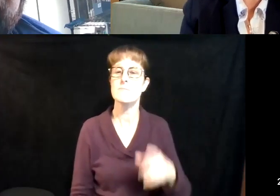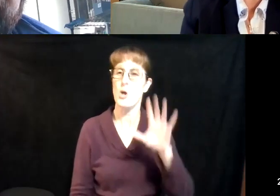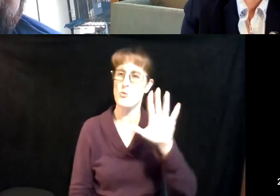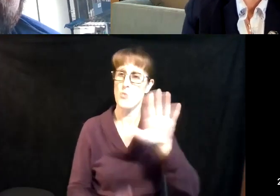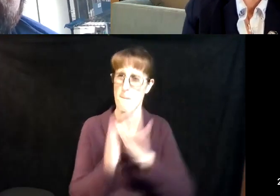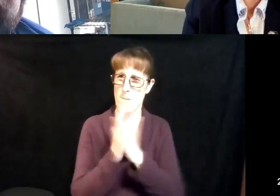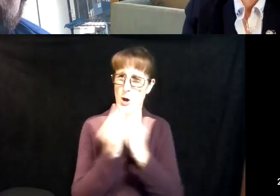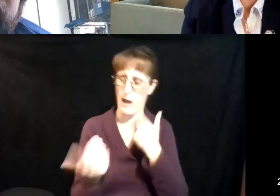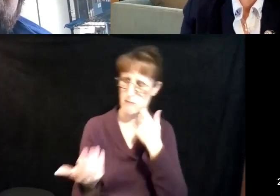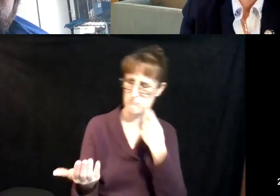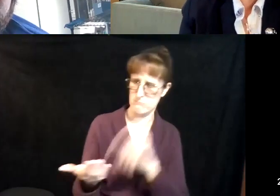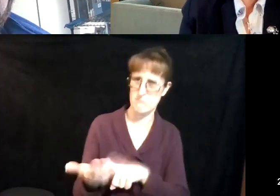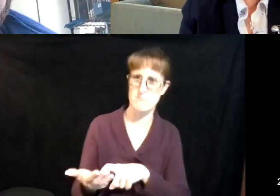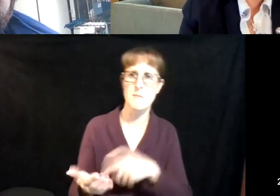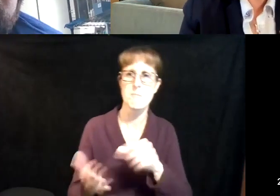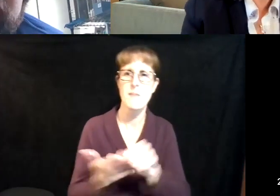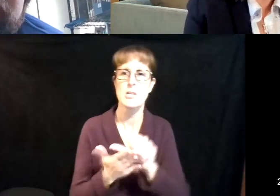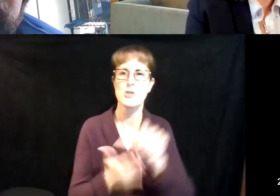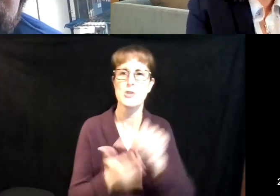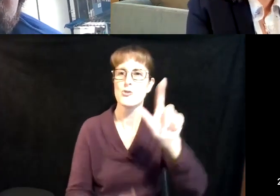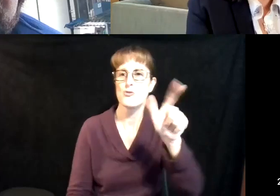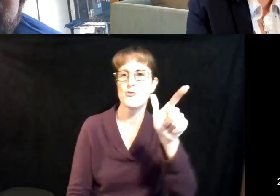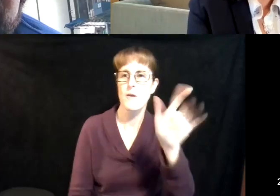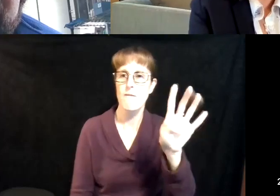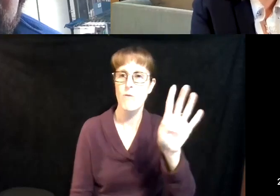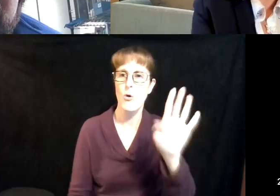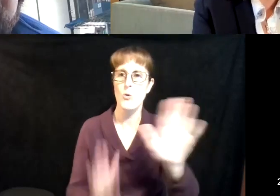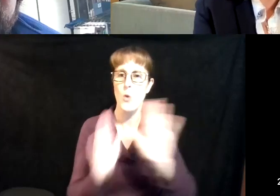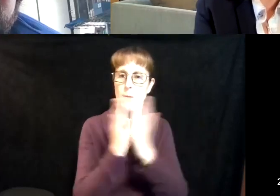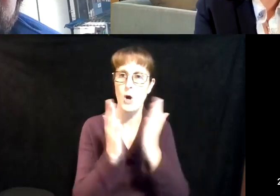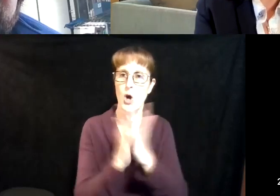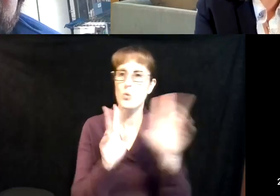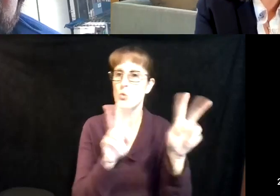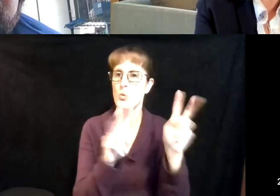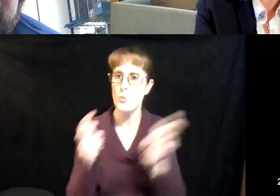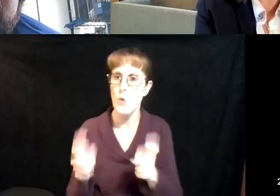On page 24, you put in a quote from E. M. Opton.